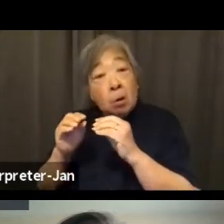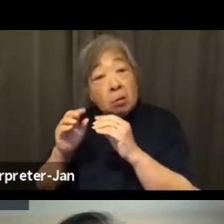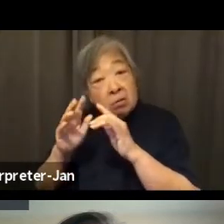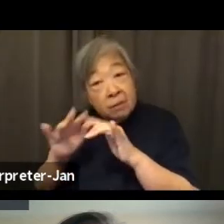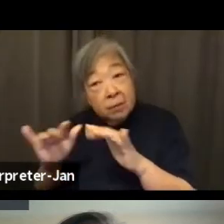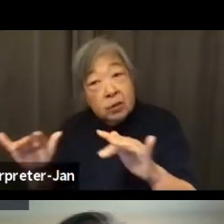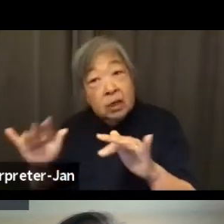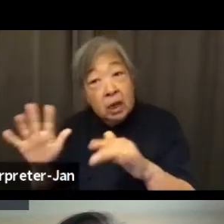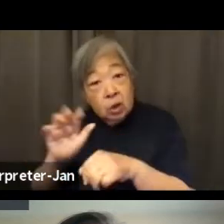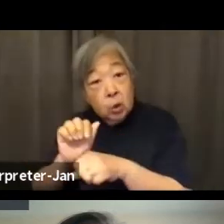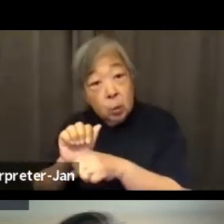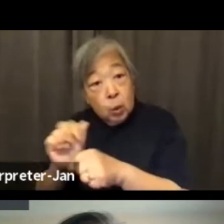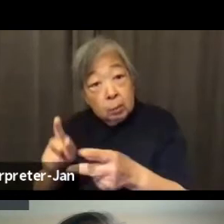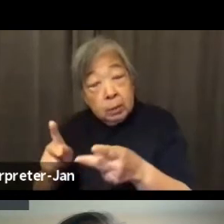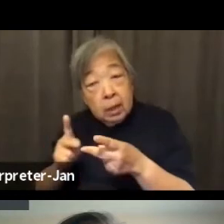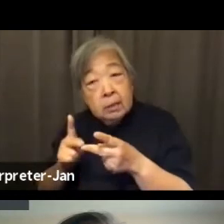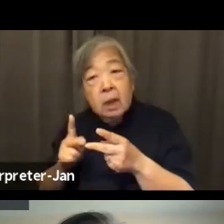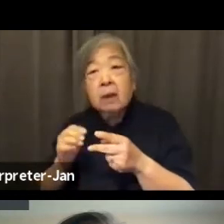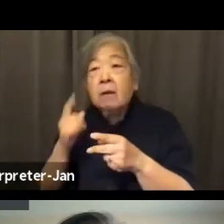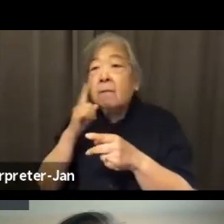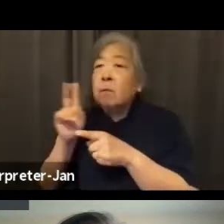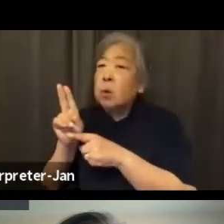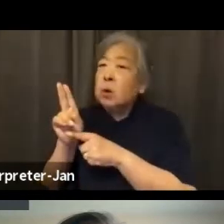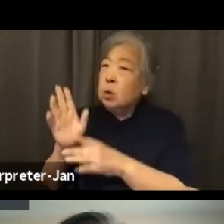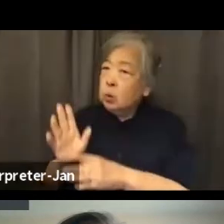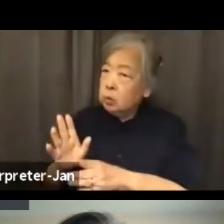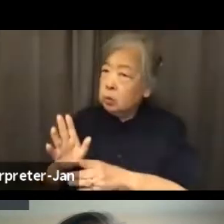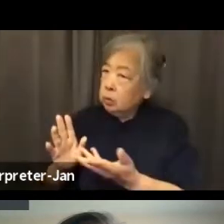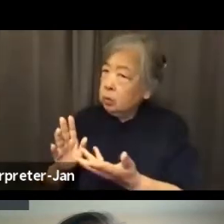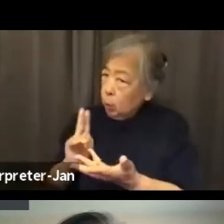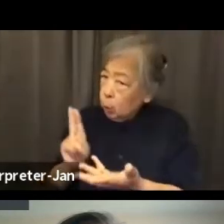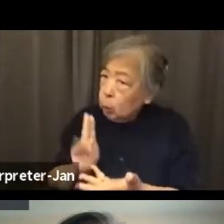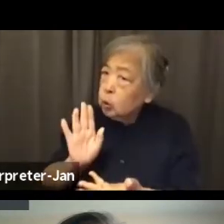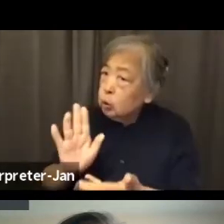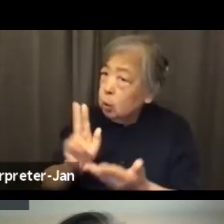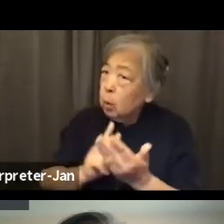and for users that are using your products and programs.